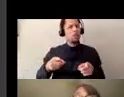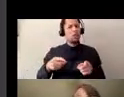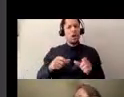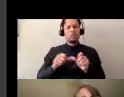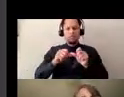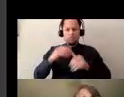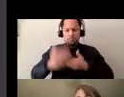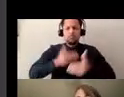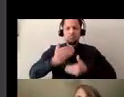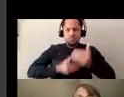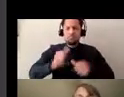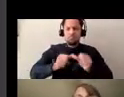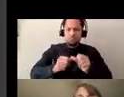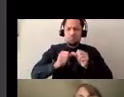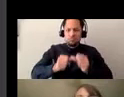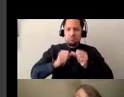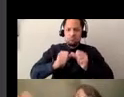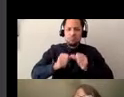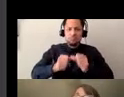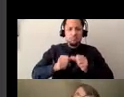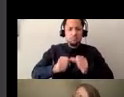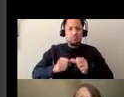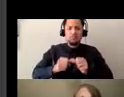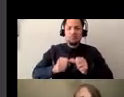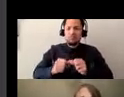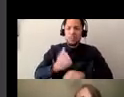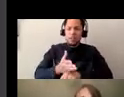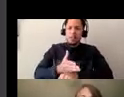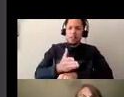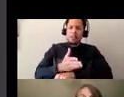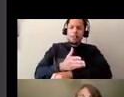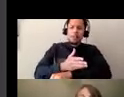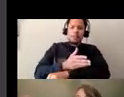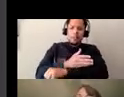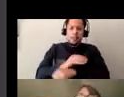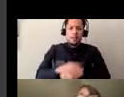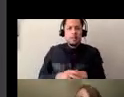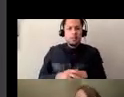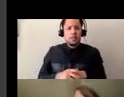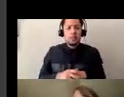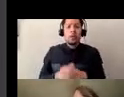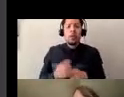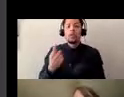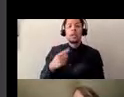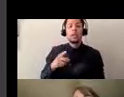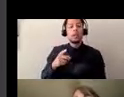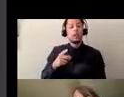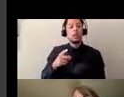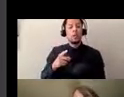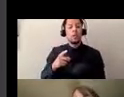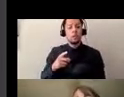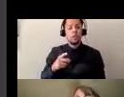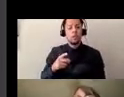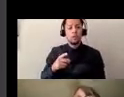councils of things that you are talking about doing are the exact way that collective impact